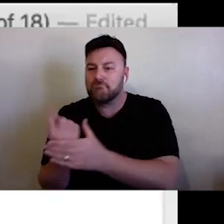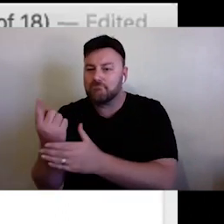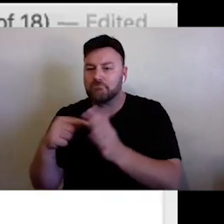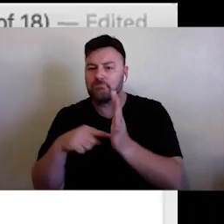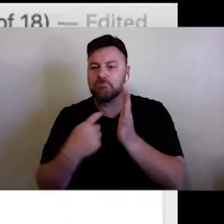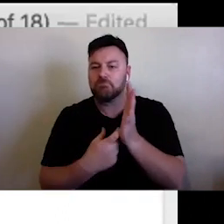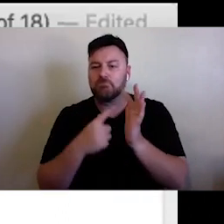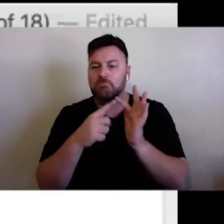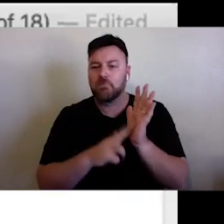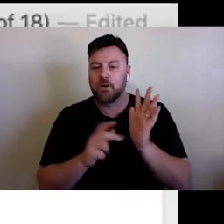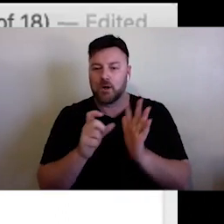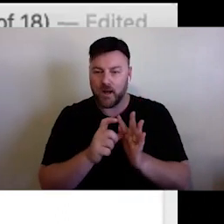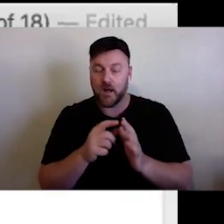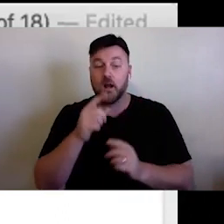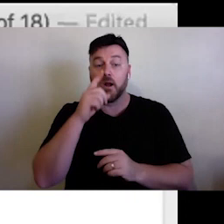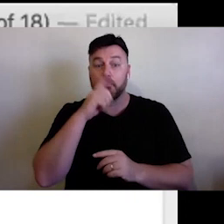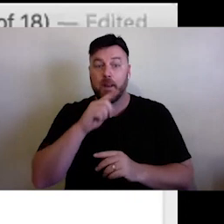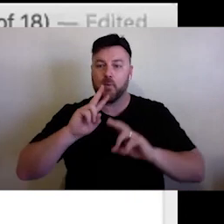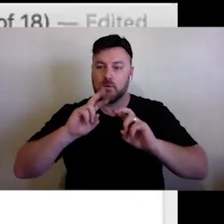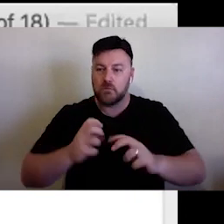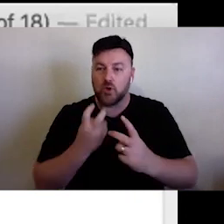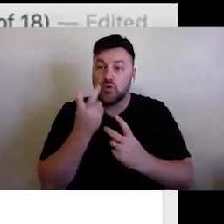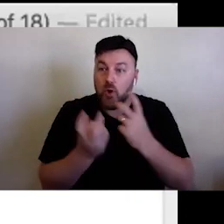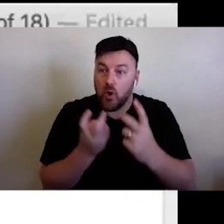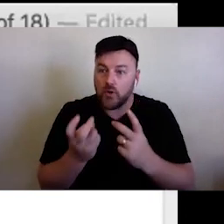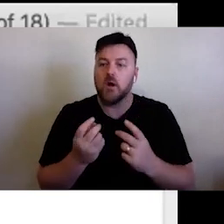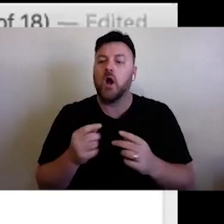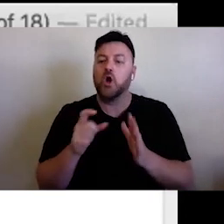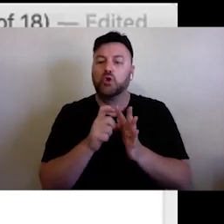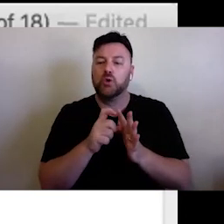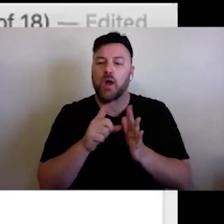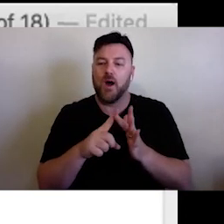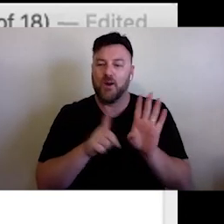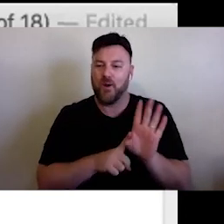past few months. Some of it is about making your own hand sanitiser, but